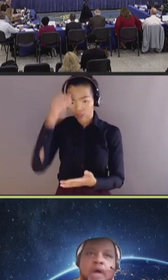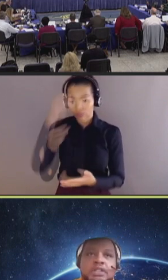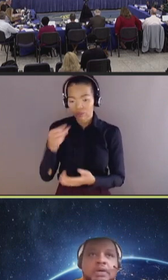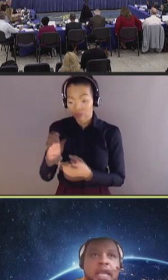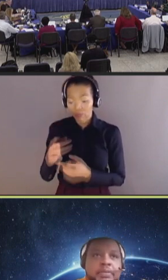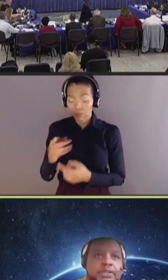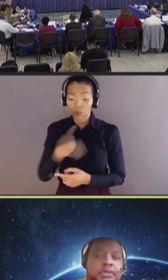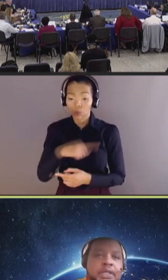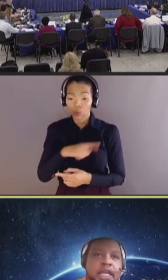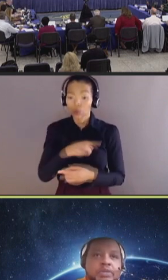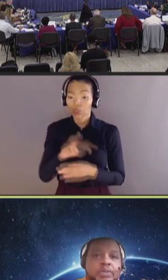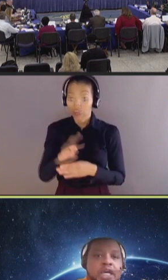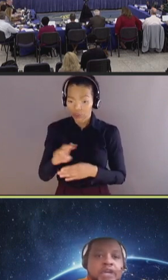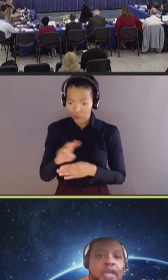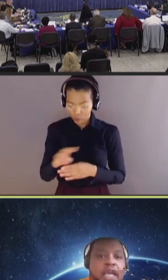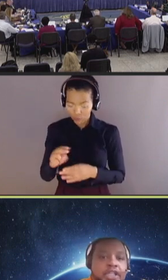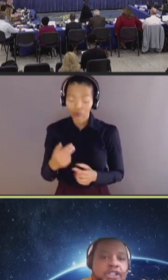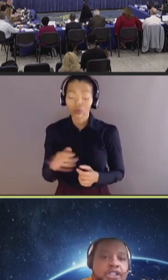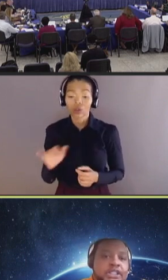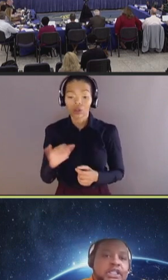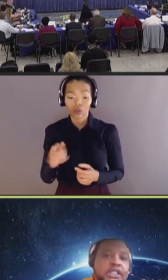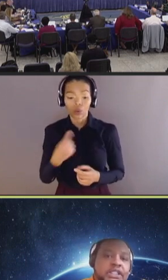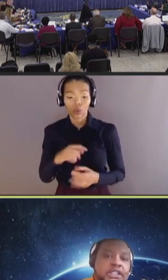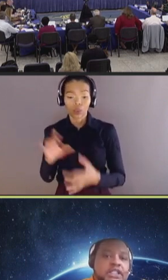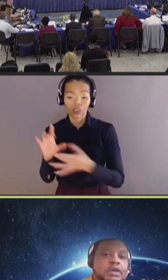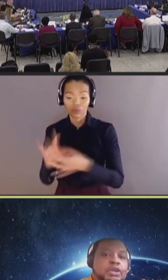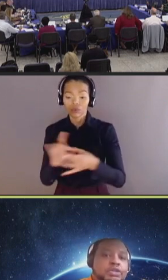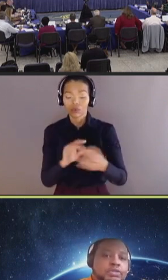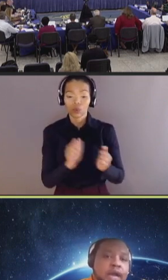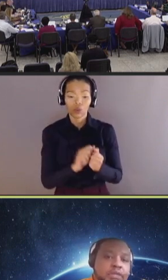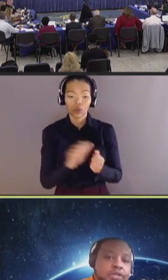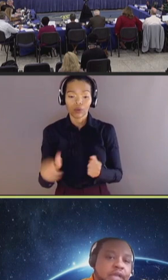were also able to connect with other agencies and entities throughout the